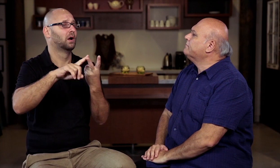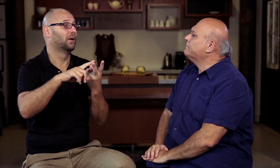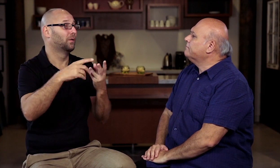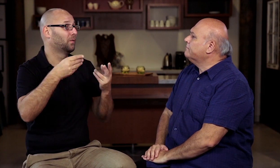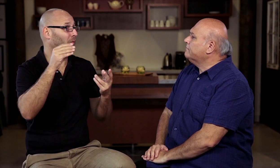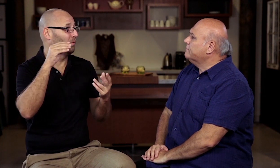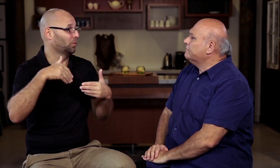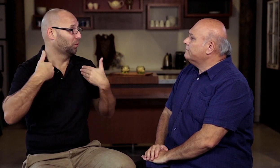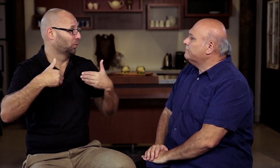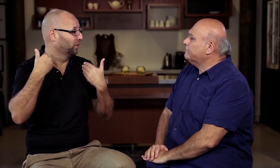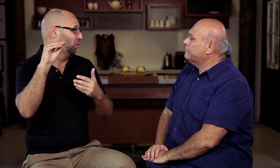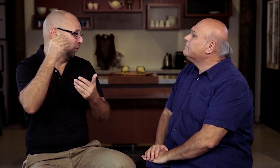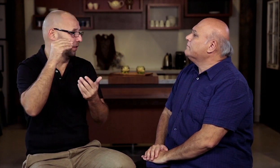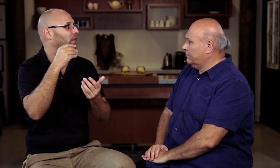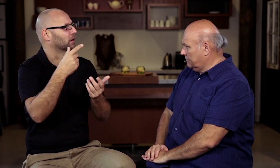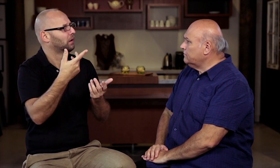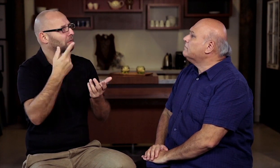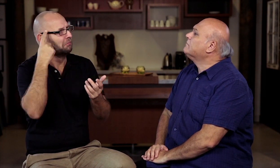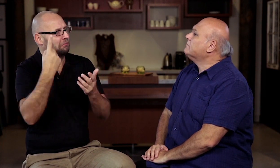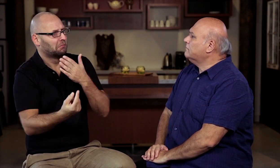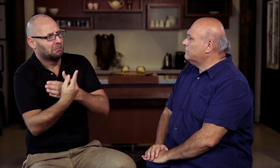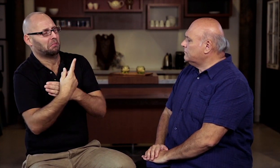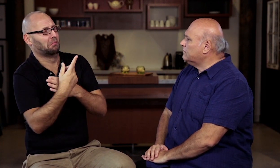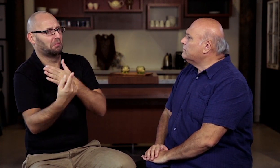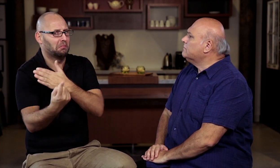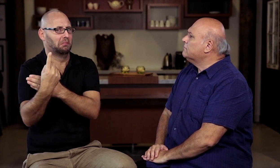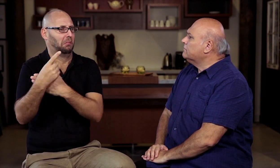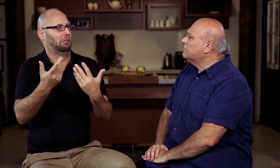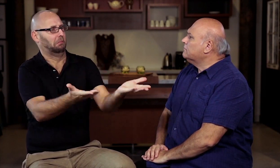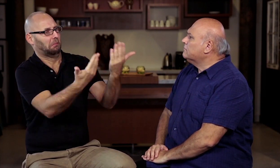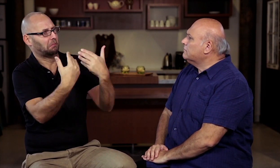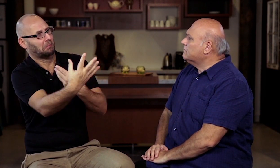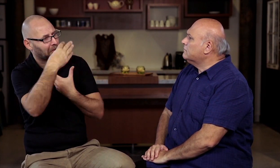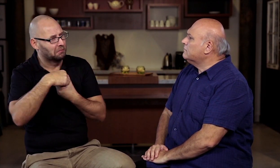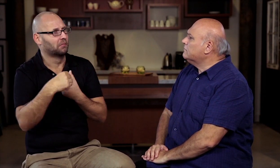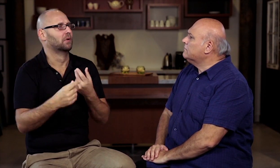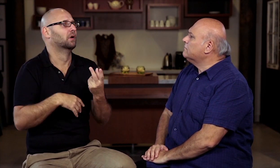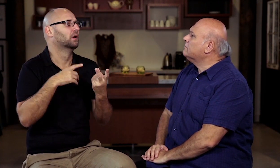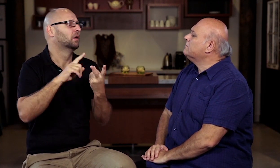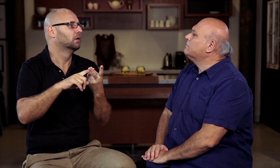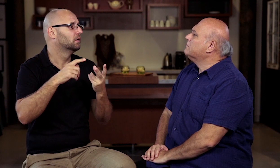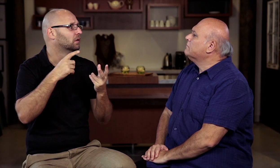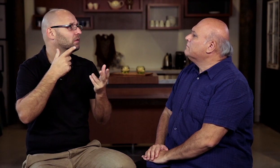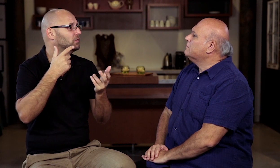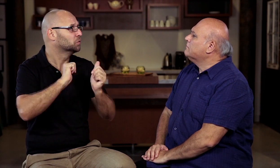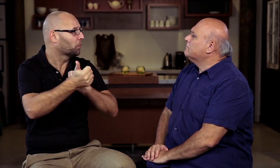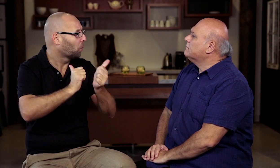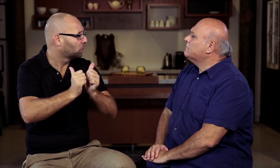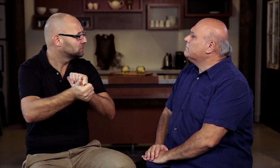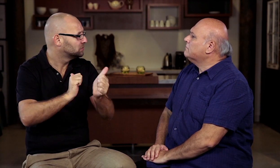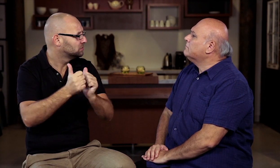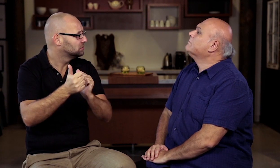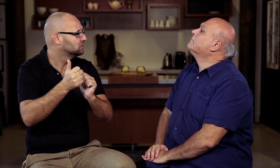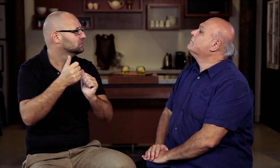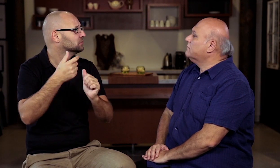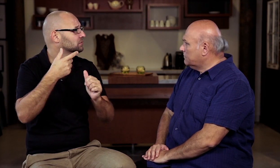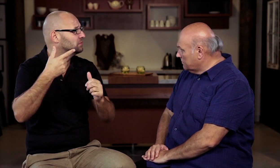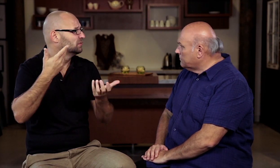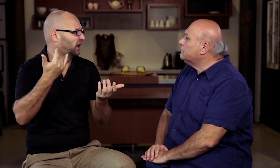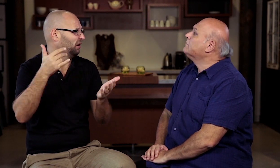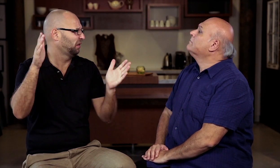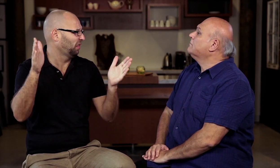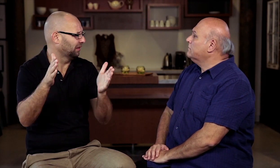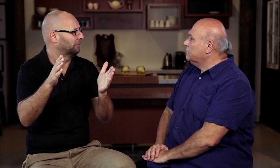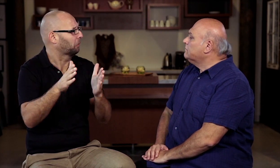cochlear implants and not exclude them. We should come up with activities for youth and encourage them to